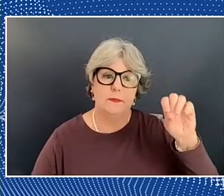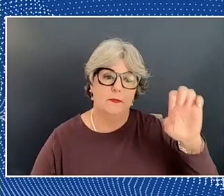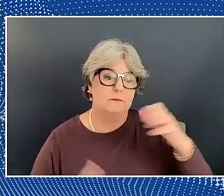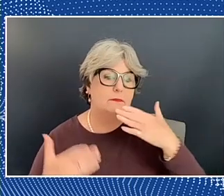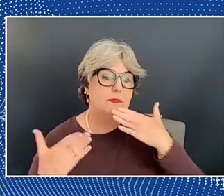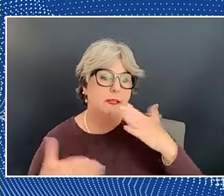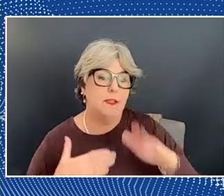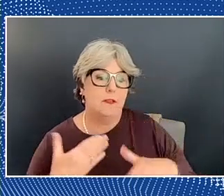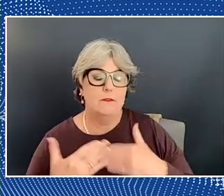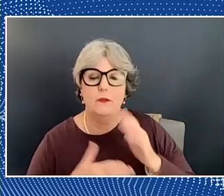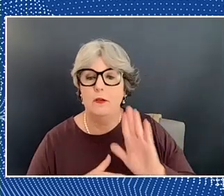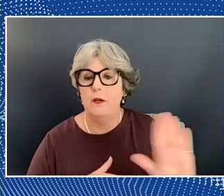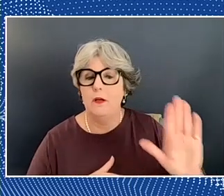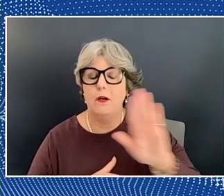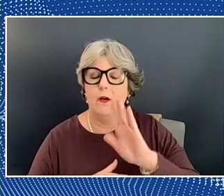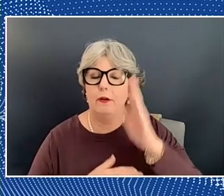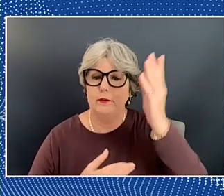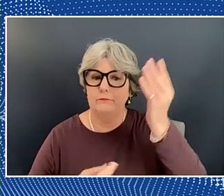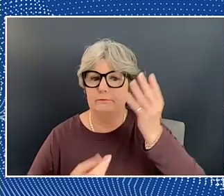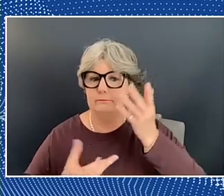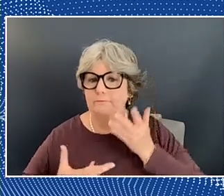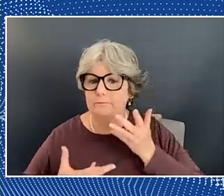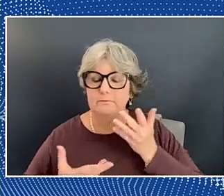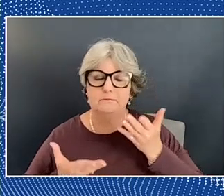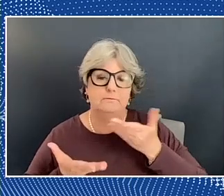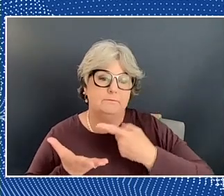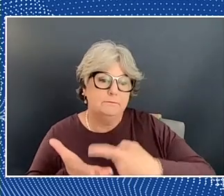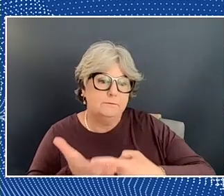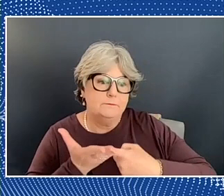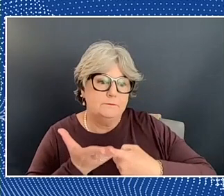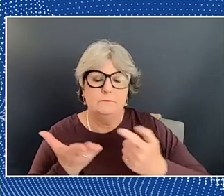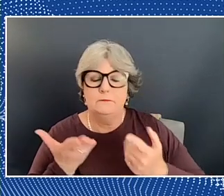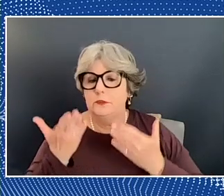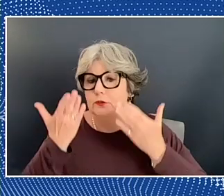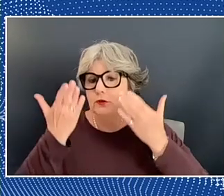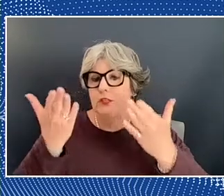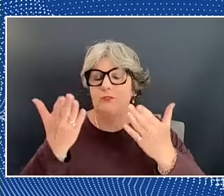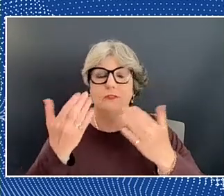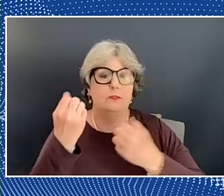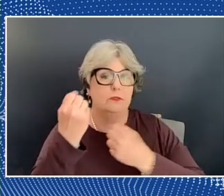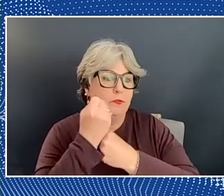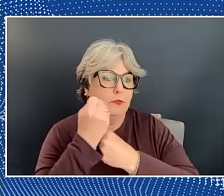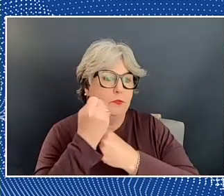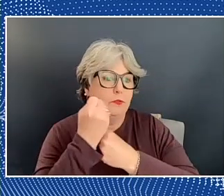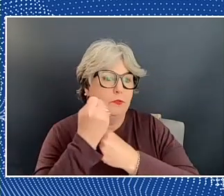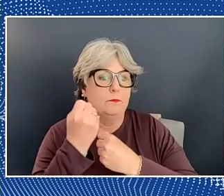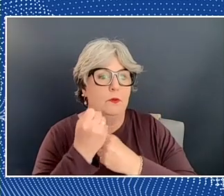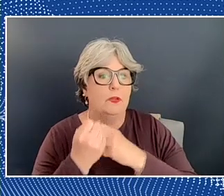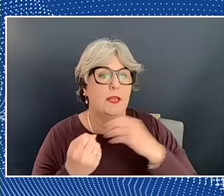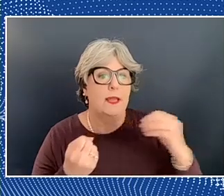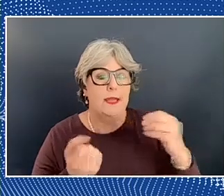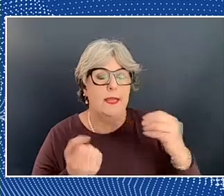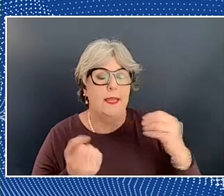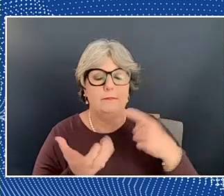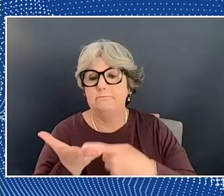formative conversation, suggestions, support and/or discussion not in support